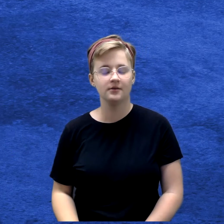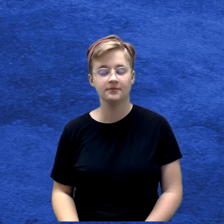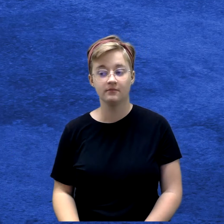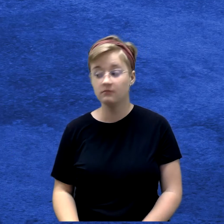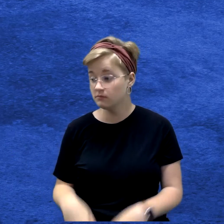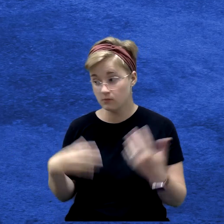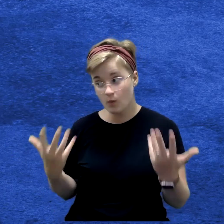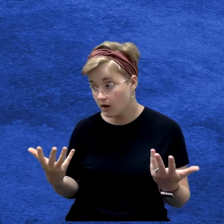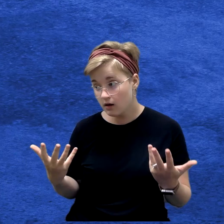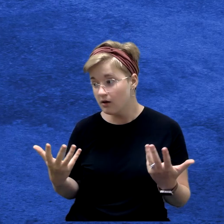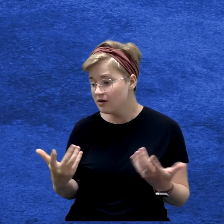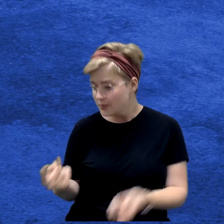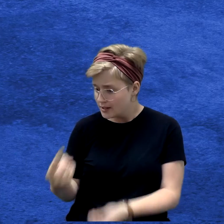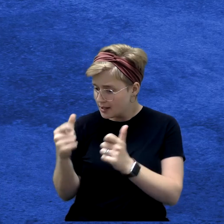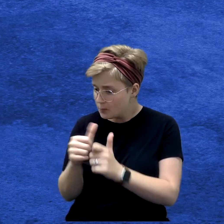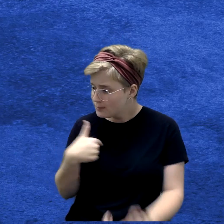“Are you coming with me?”